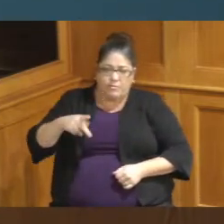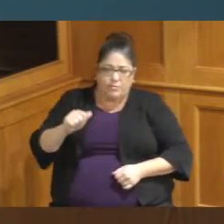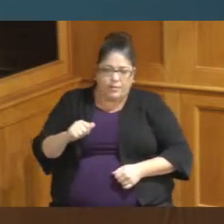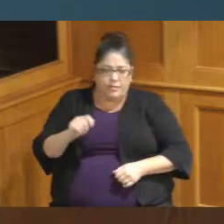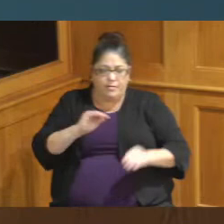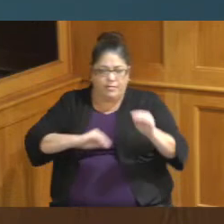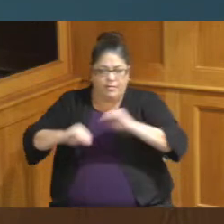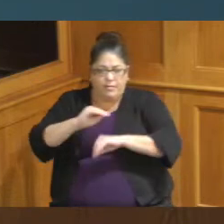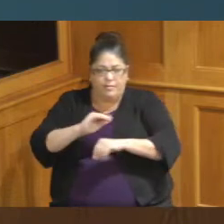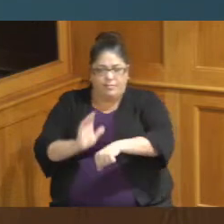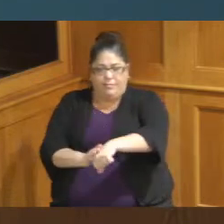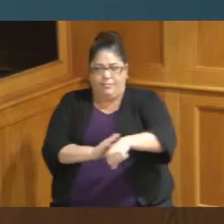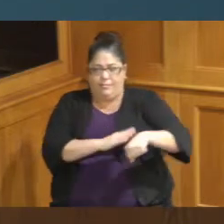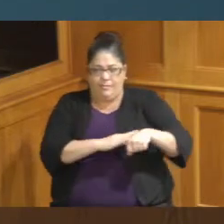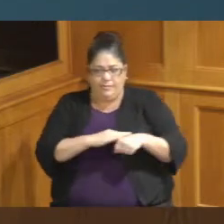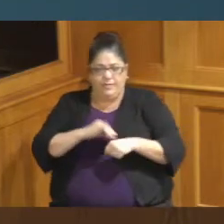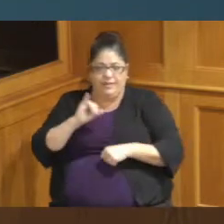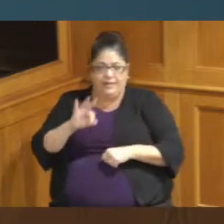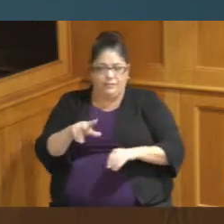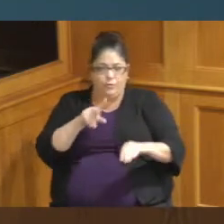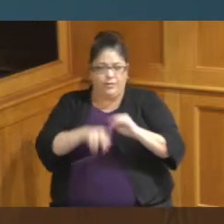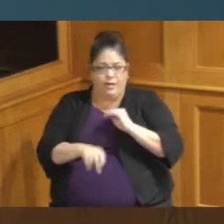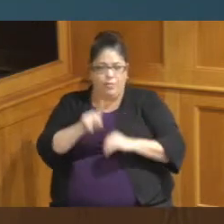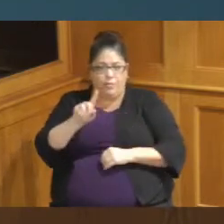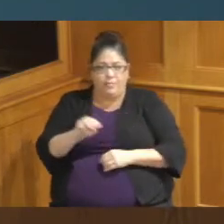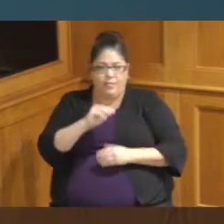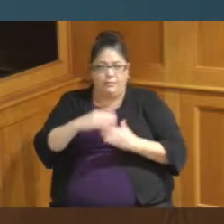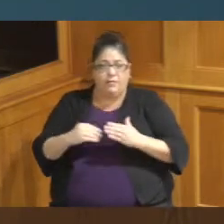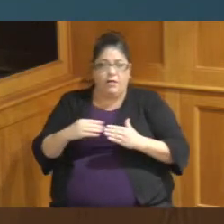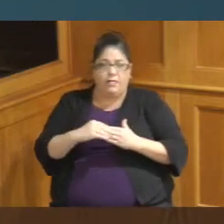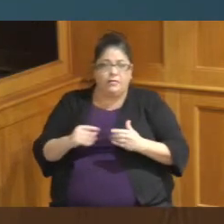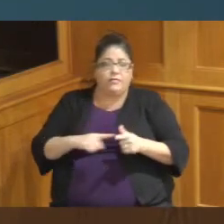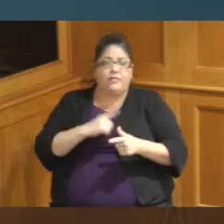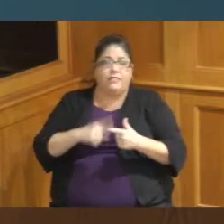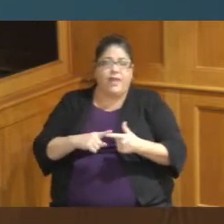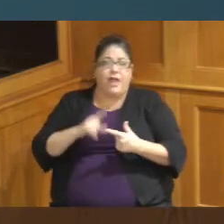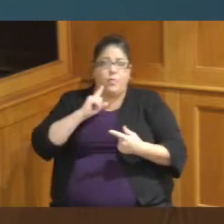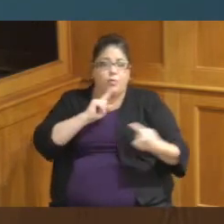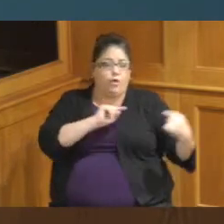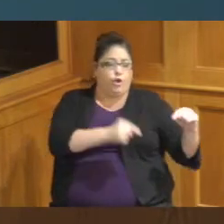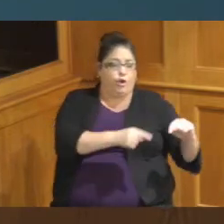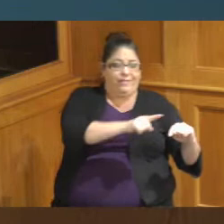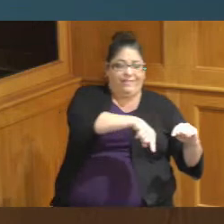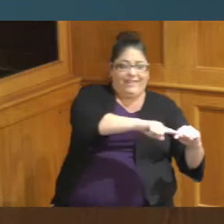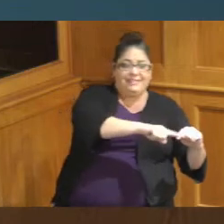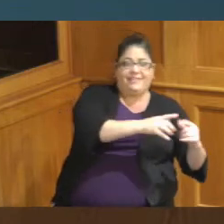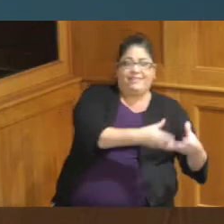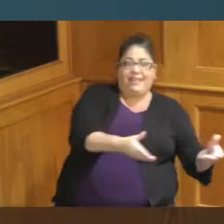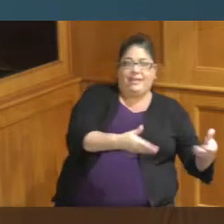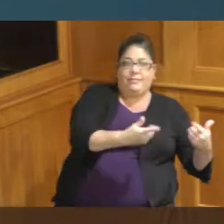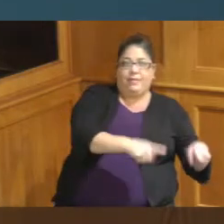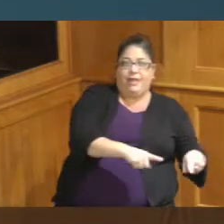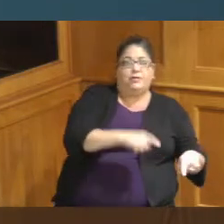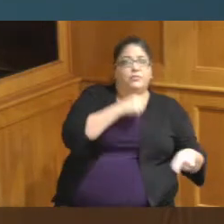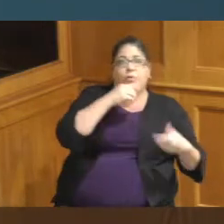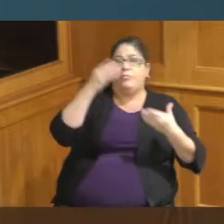you a warning if you cut this million dollars it's gonna hurt over here do not bring me Miss